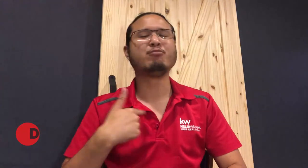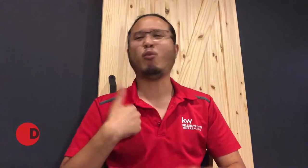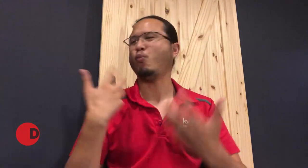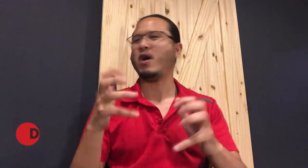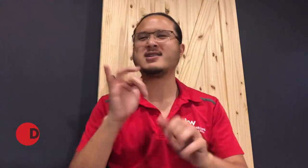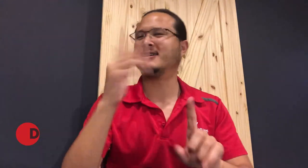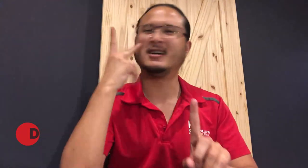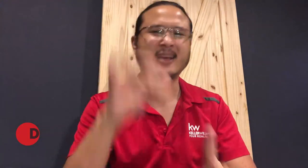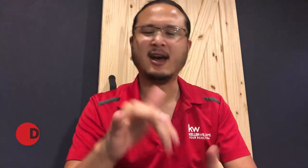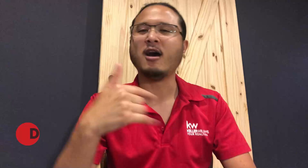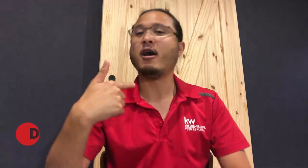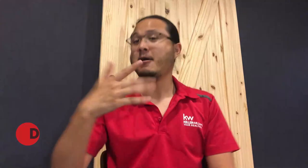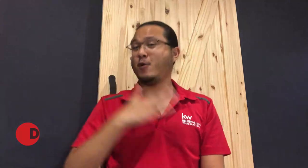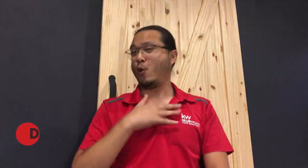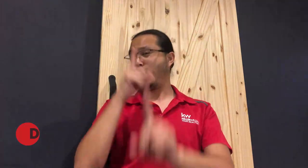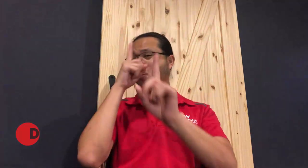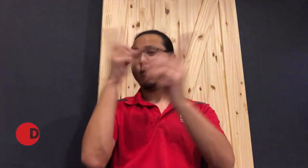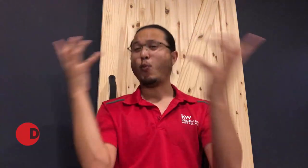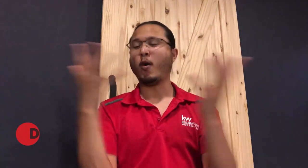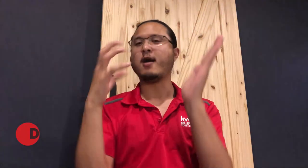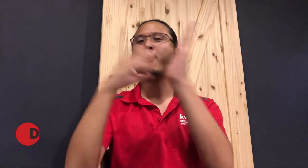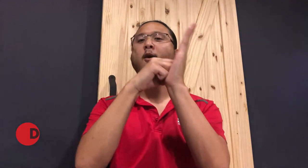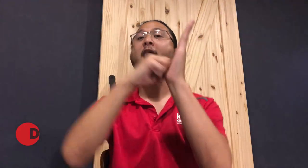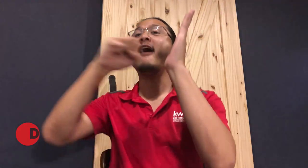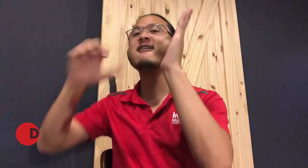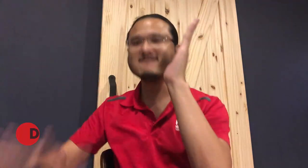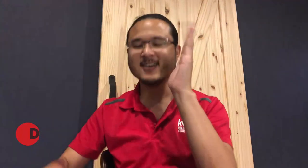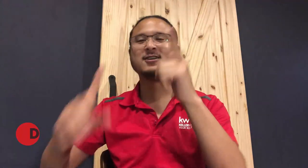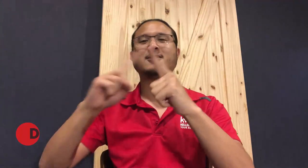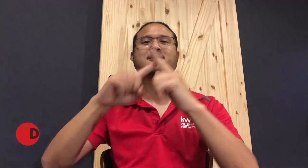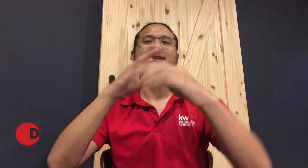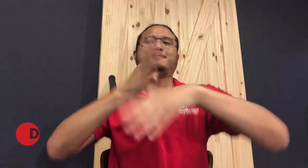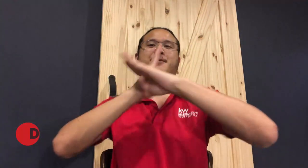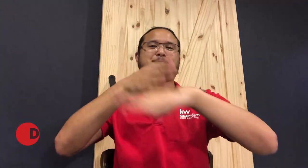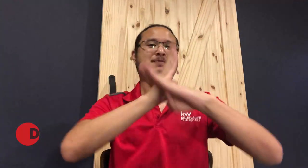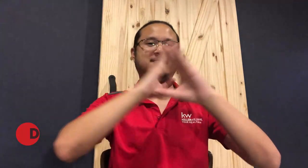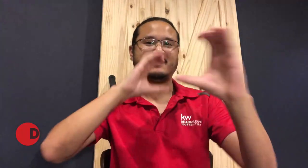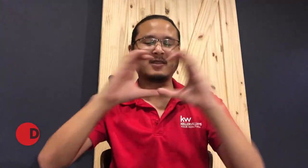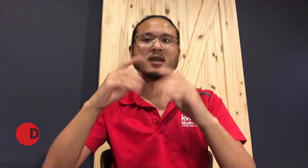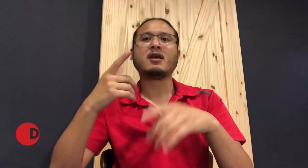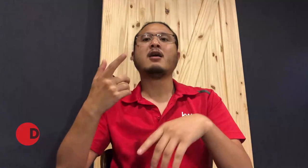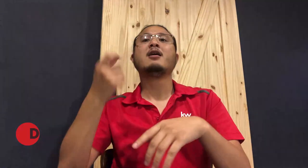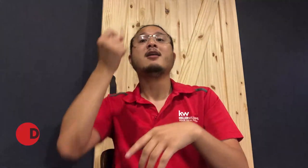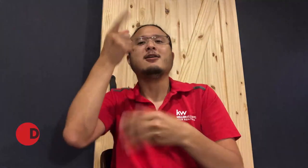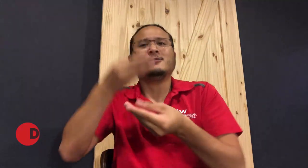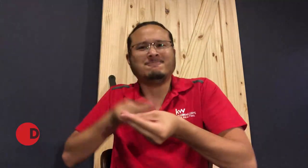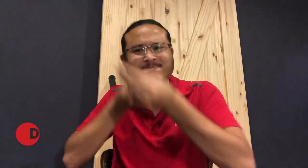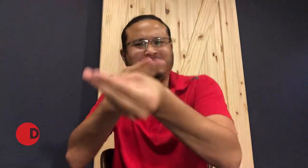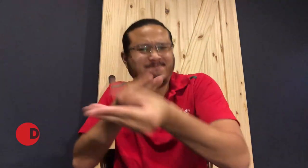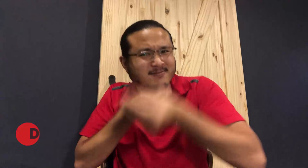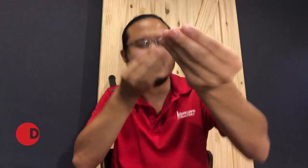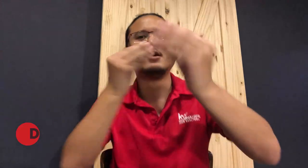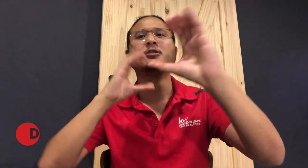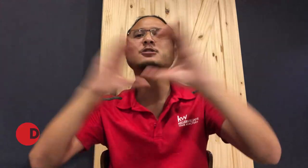I felt it was not right and made it my goal to remove these barriers to communication so that they understand and follow,